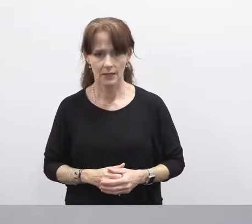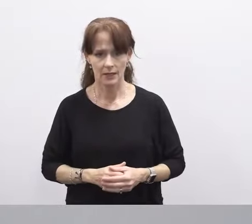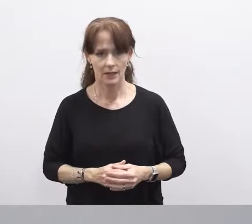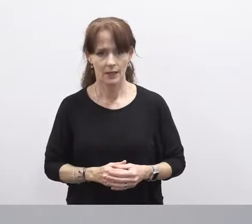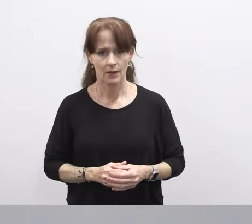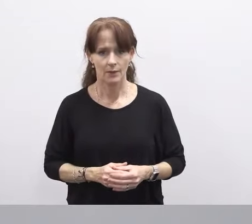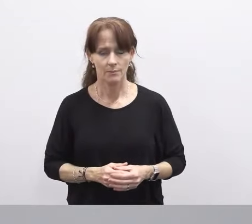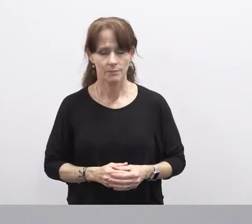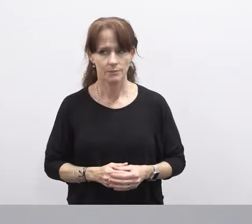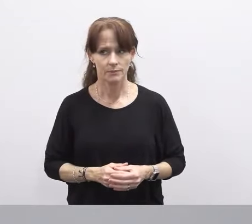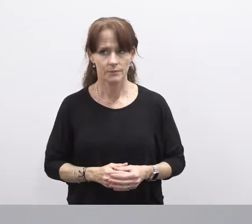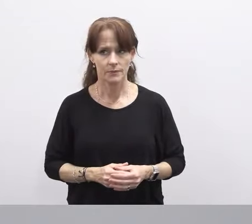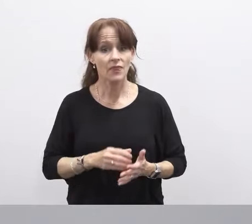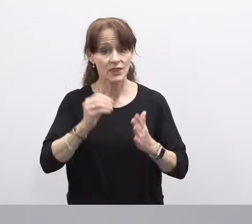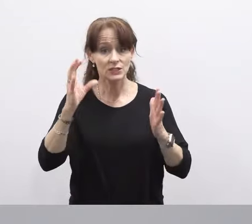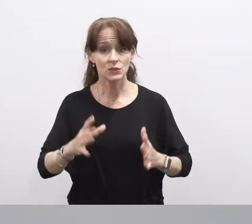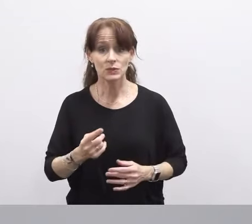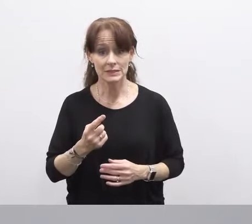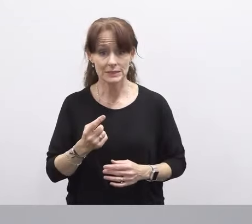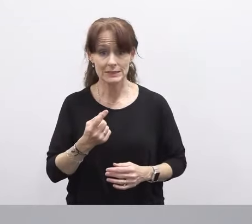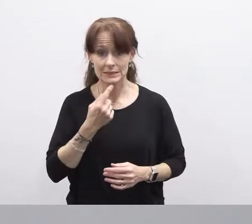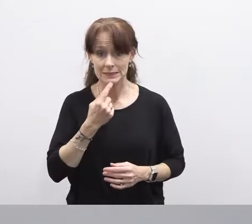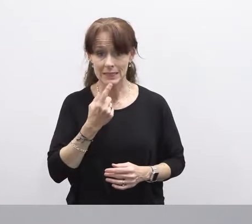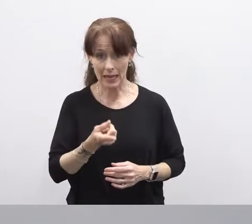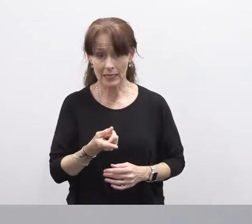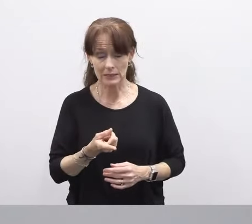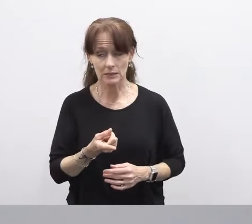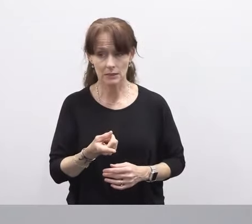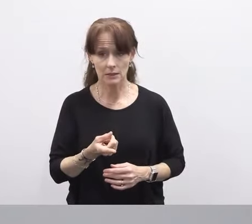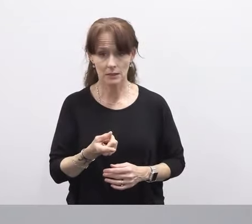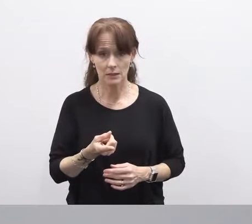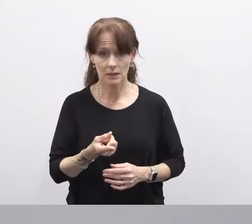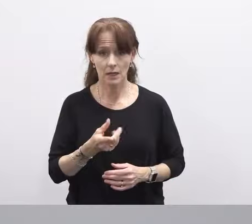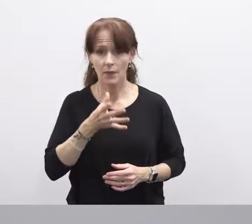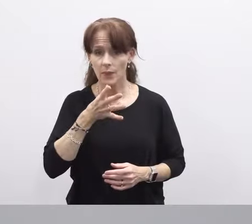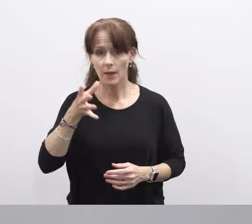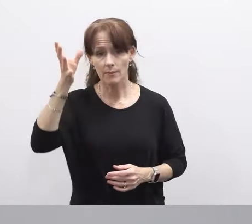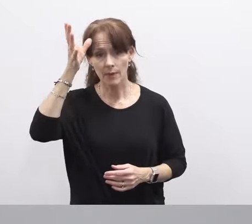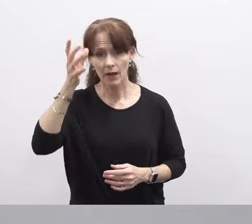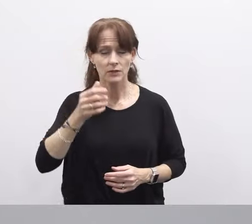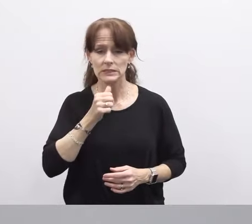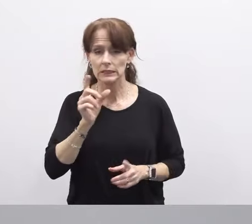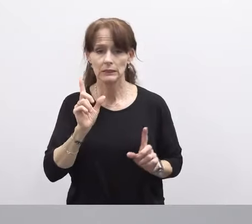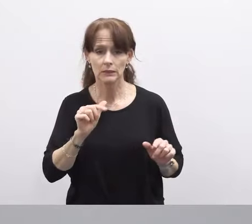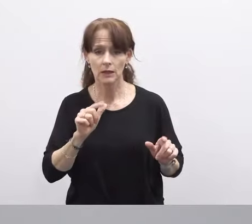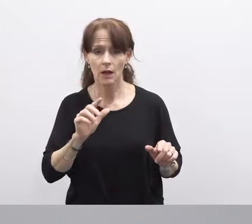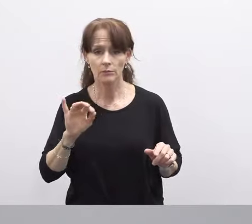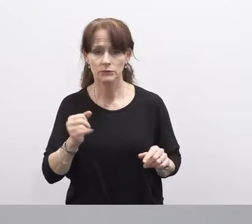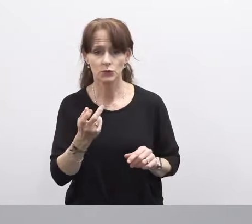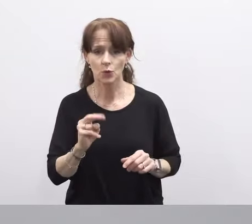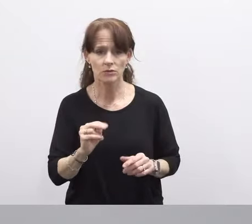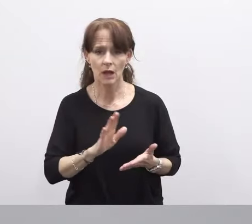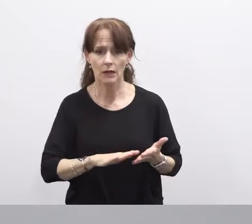And one of the students mentioned that their parents didn't really come to Jordan, they didn't come on campus to Jordan,